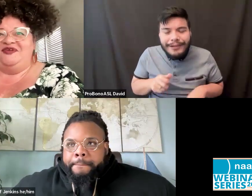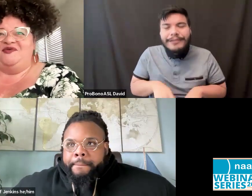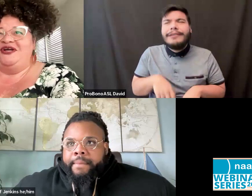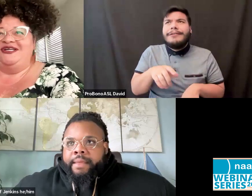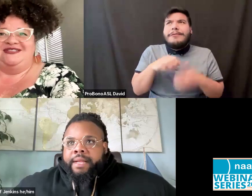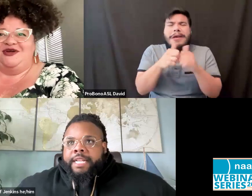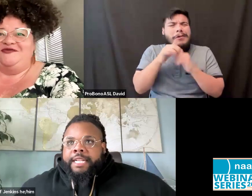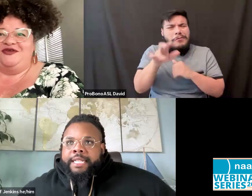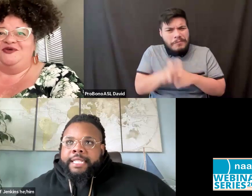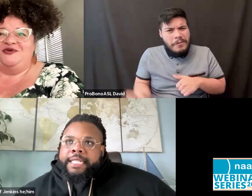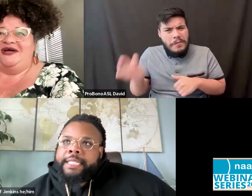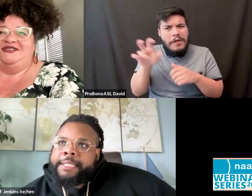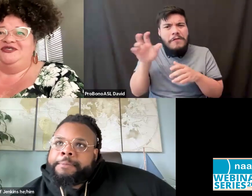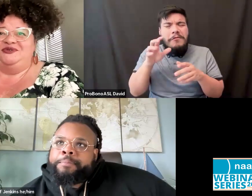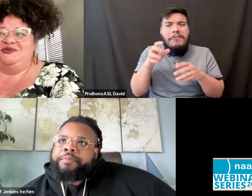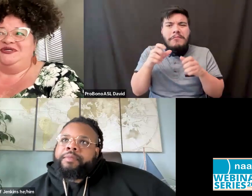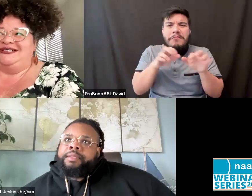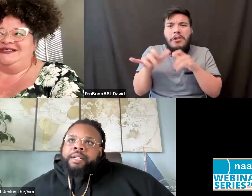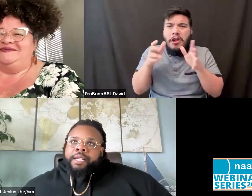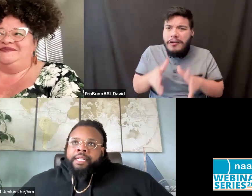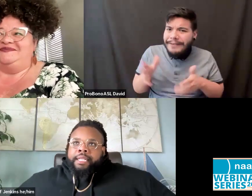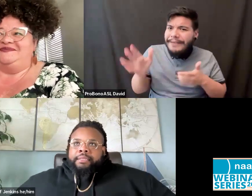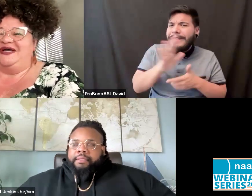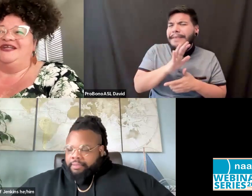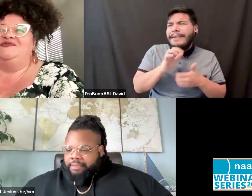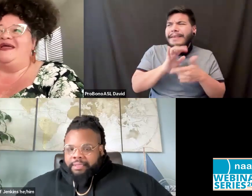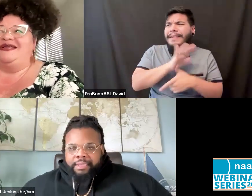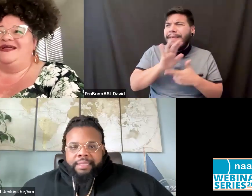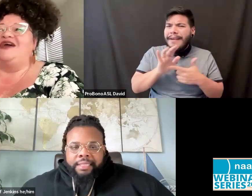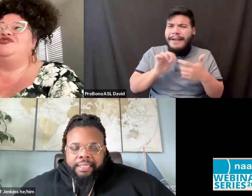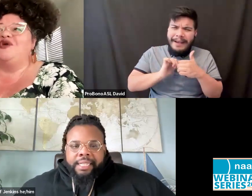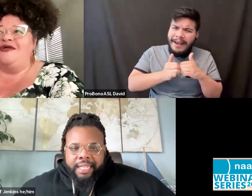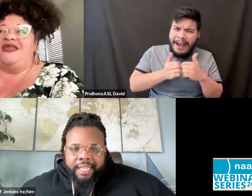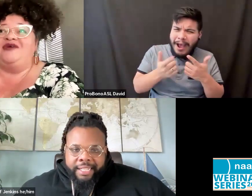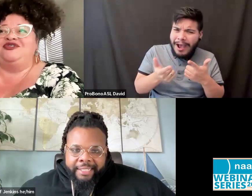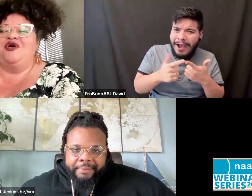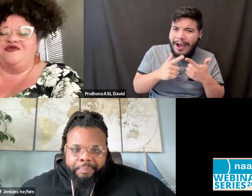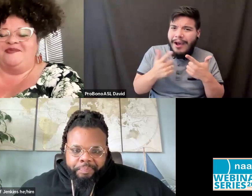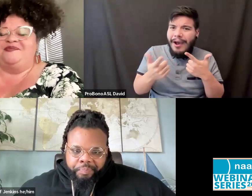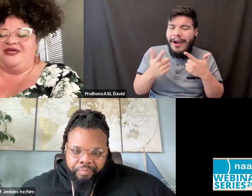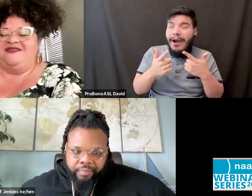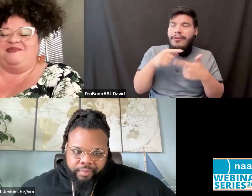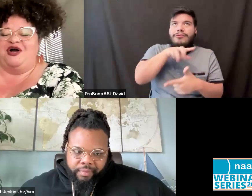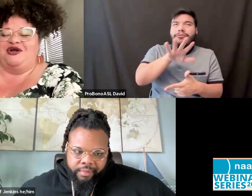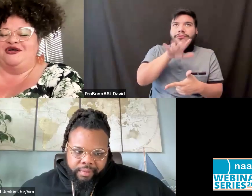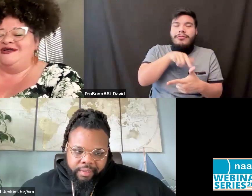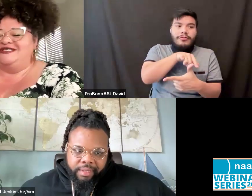Know where did it start for you? How did you how did you make it? How did you go? And then how did you go from being that blogger